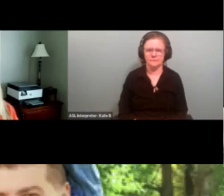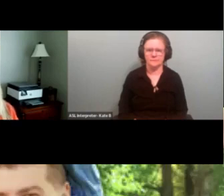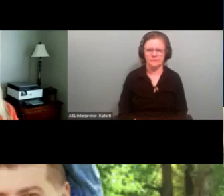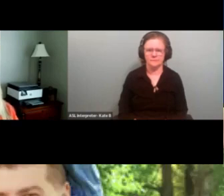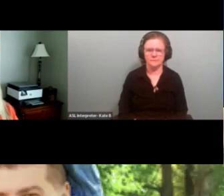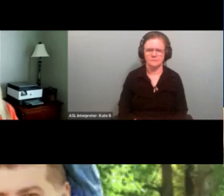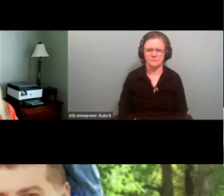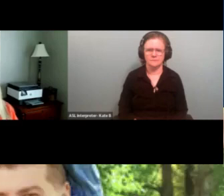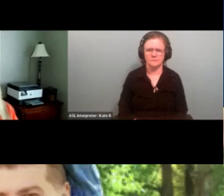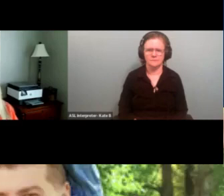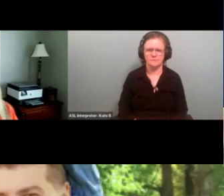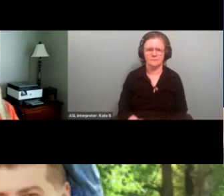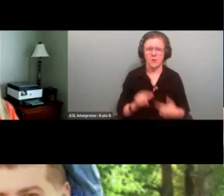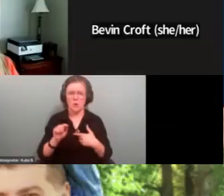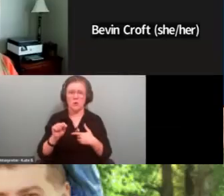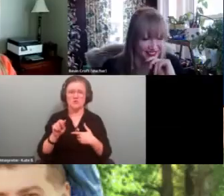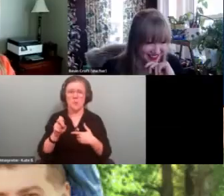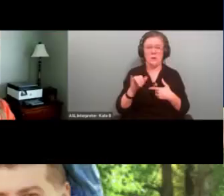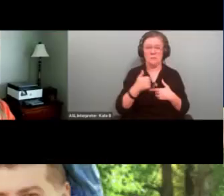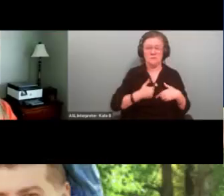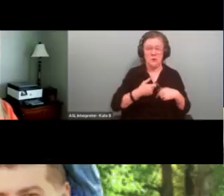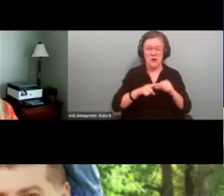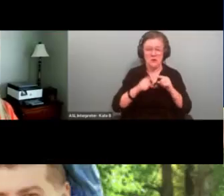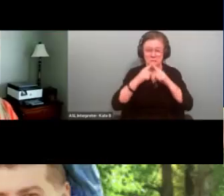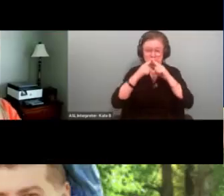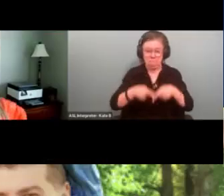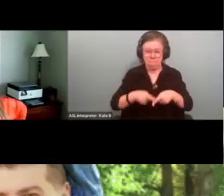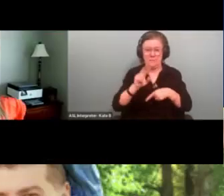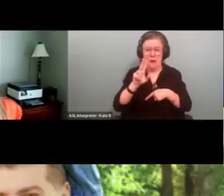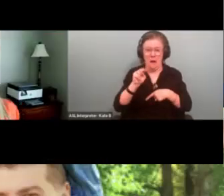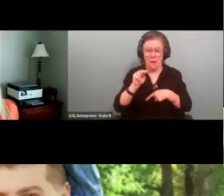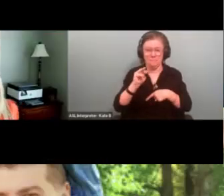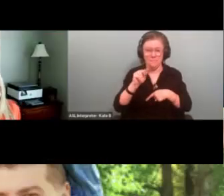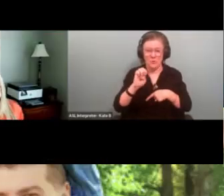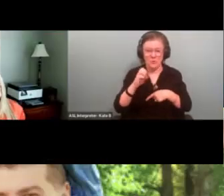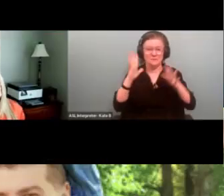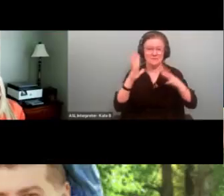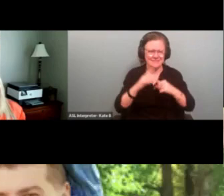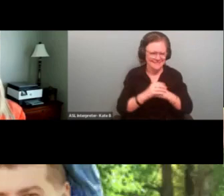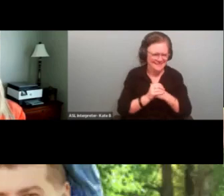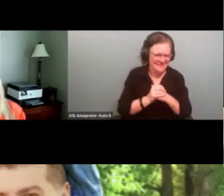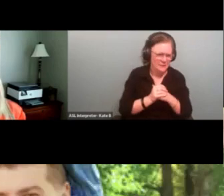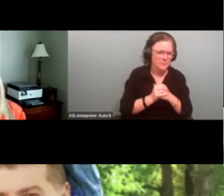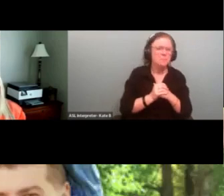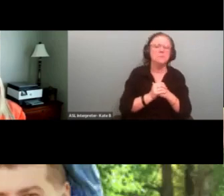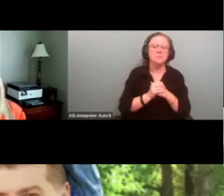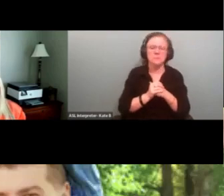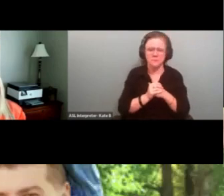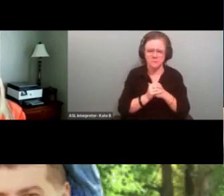Toni Donnelly: I had a little trouble unmuting that time, really. But I wanted to share